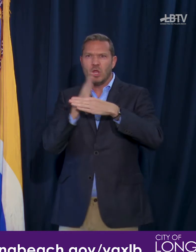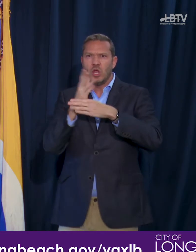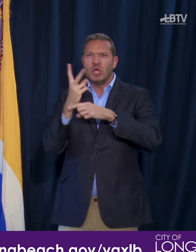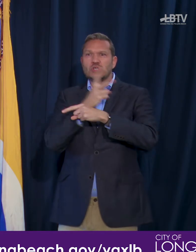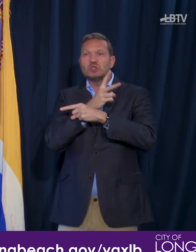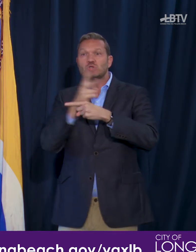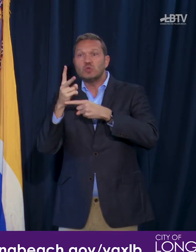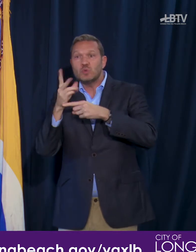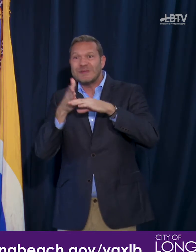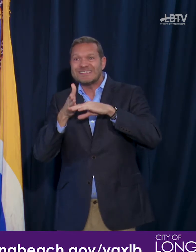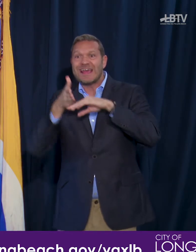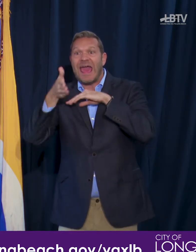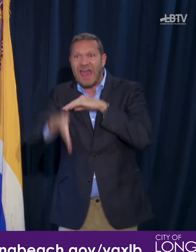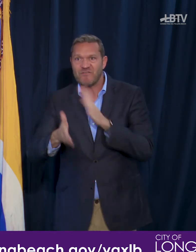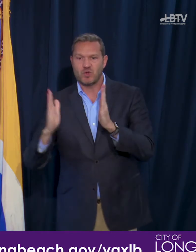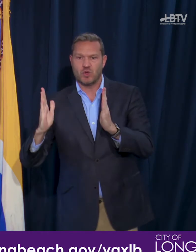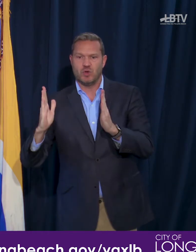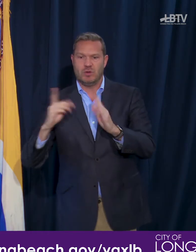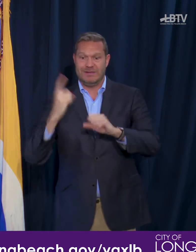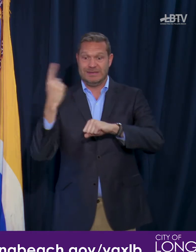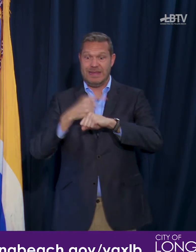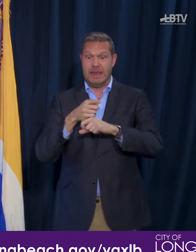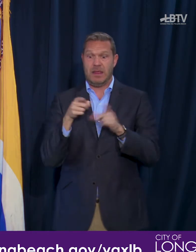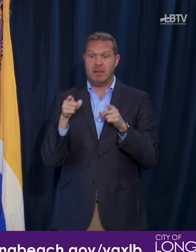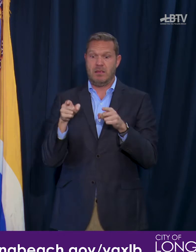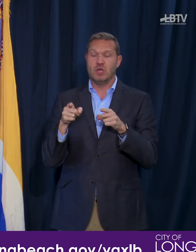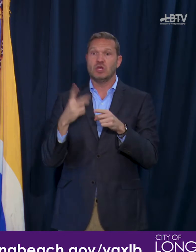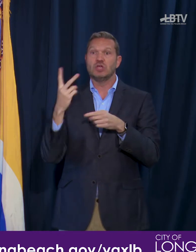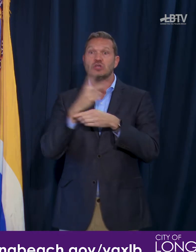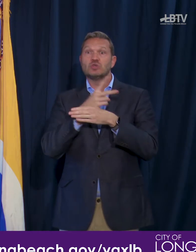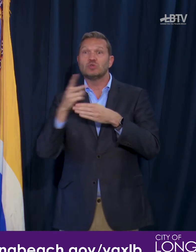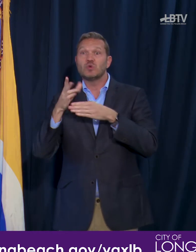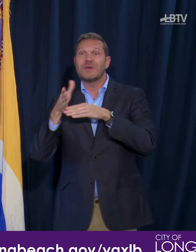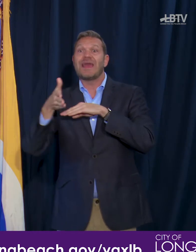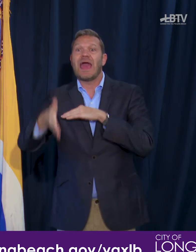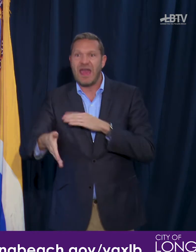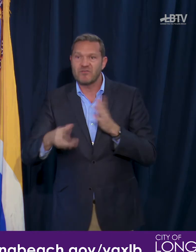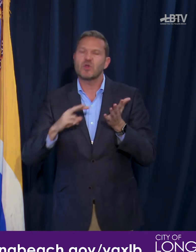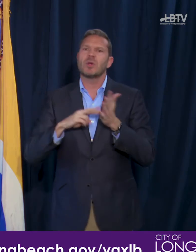after that date, two weeks after that date then it's effectiveness ratio stays exactly